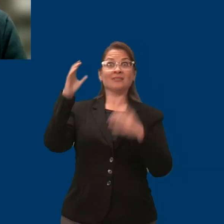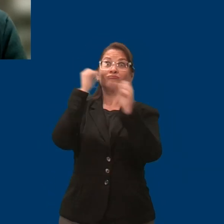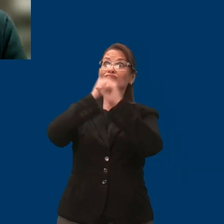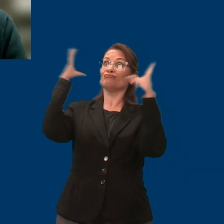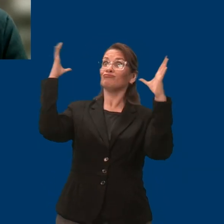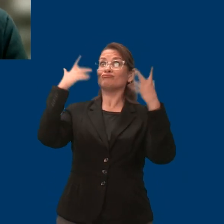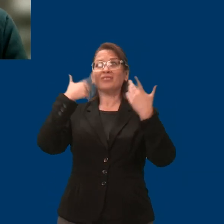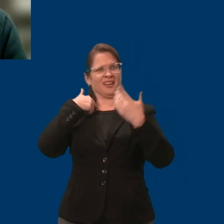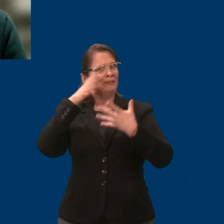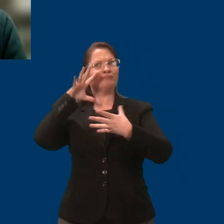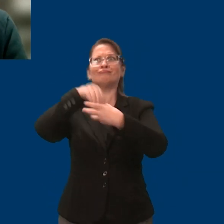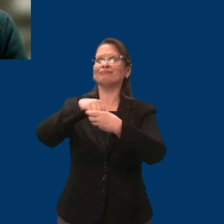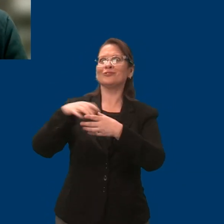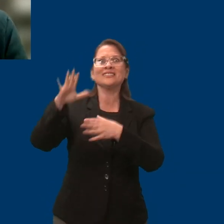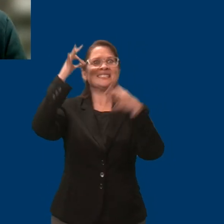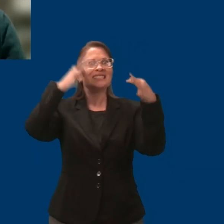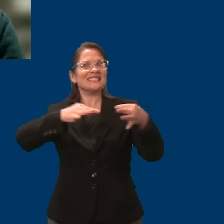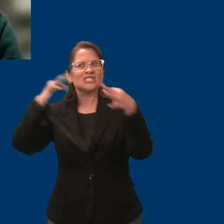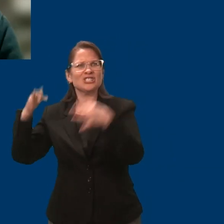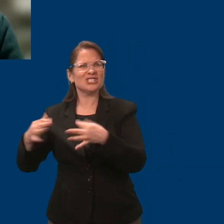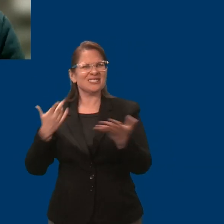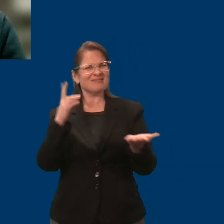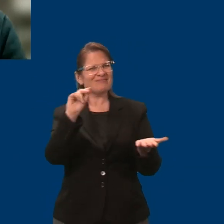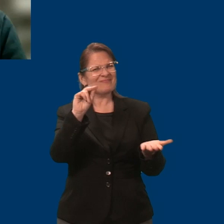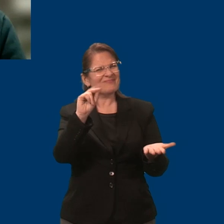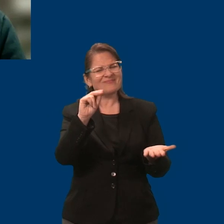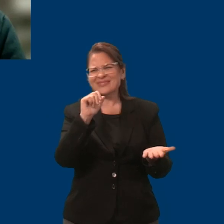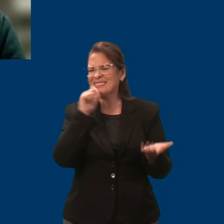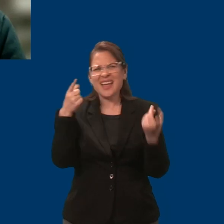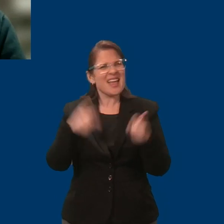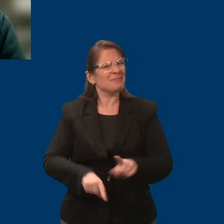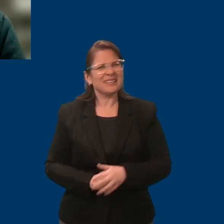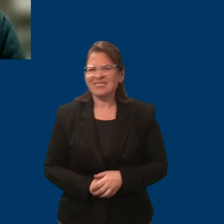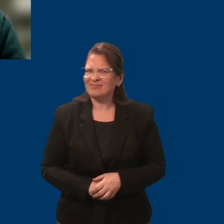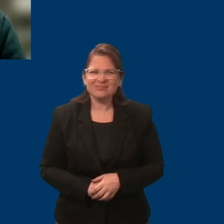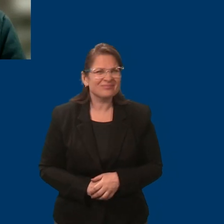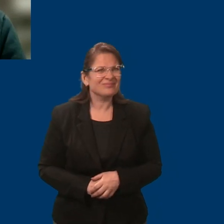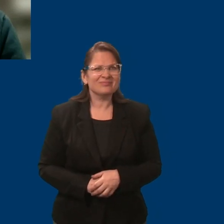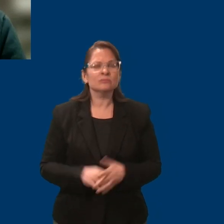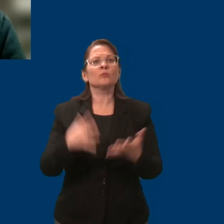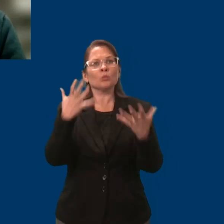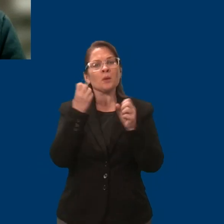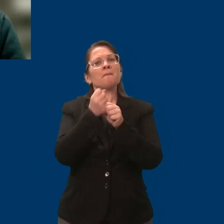We need the state to ensure that people with disability have the same opportunities and access